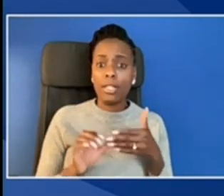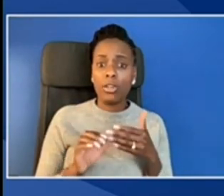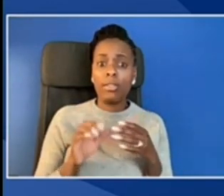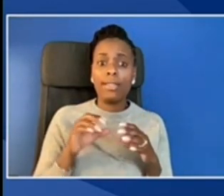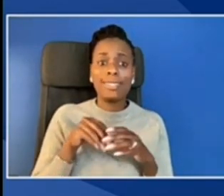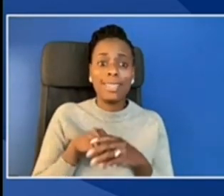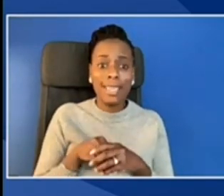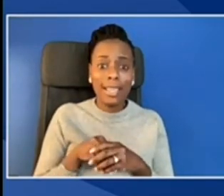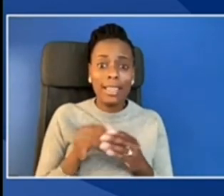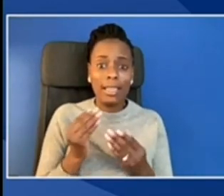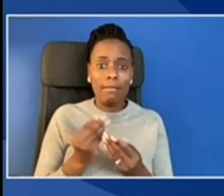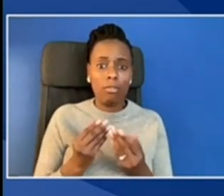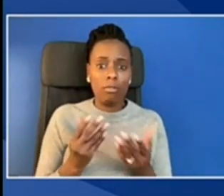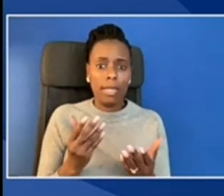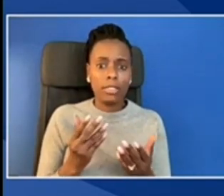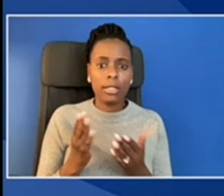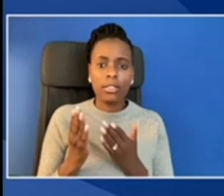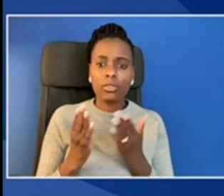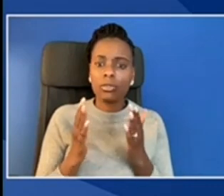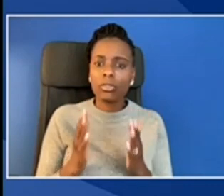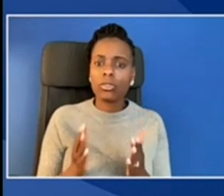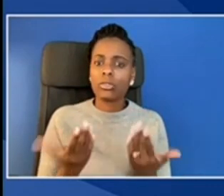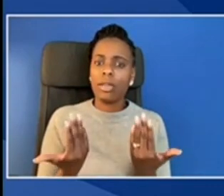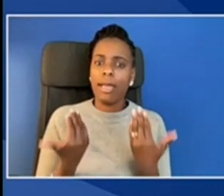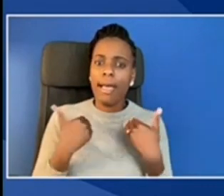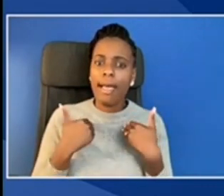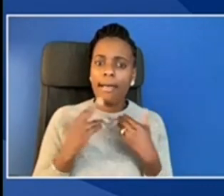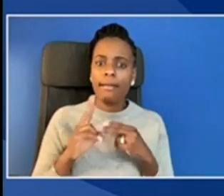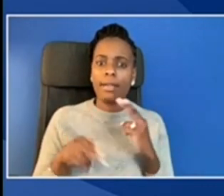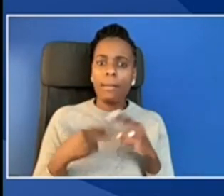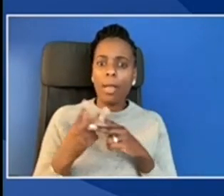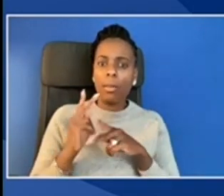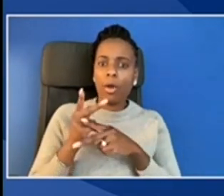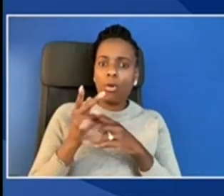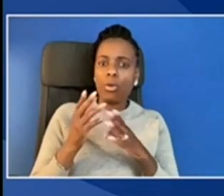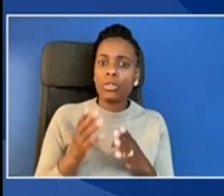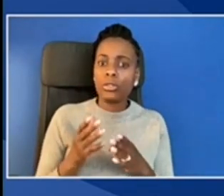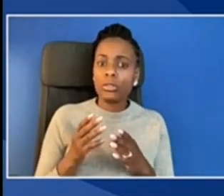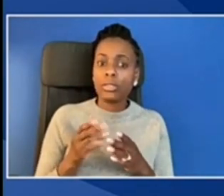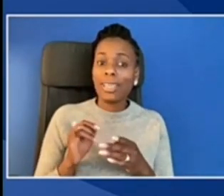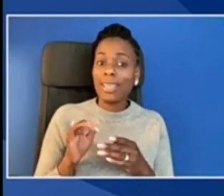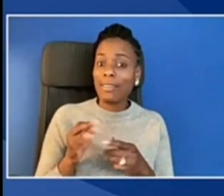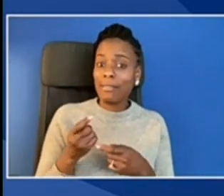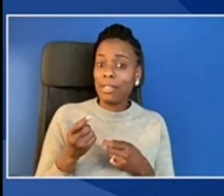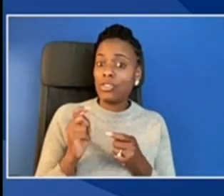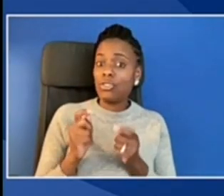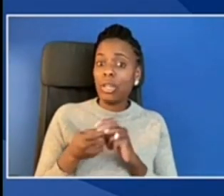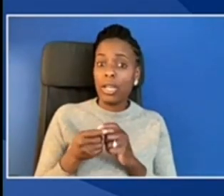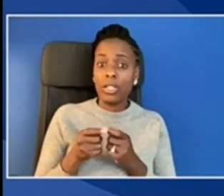have about borrowers. And to the extent that change requests may be necessary to facilitate some of that,